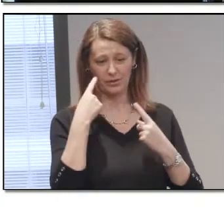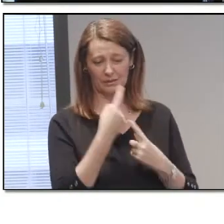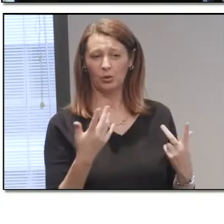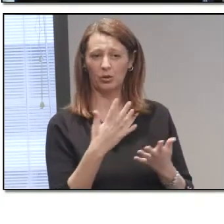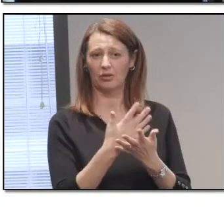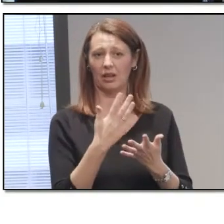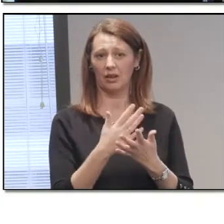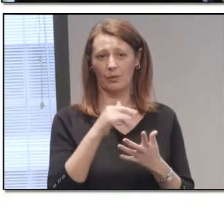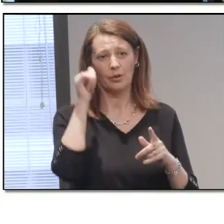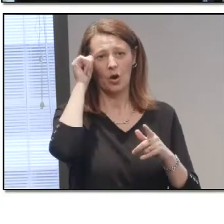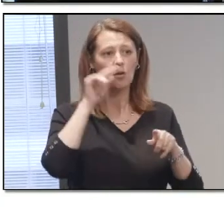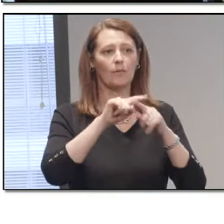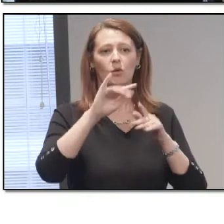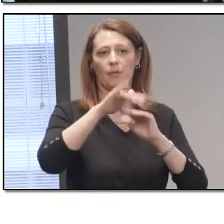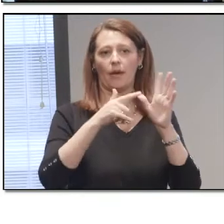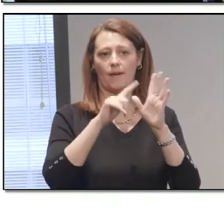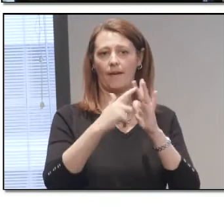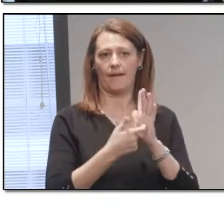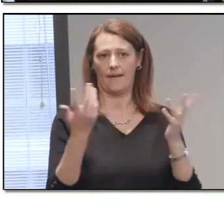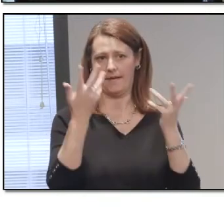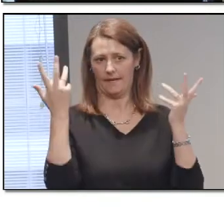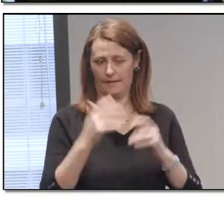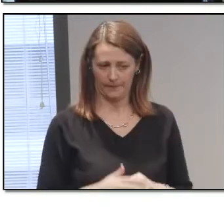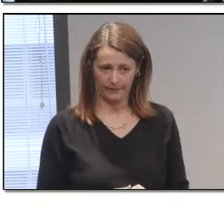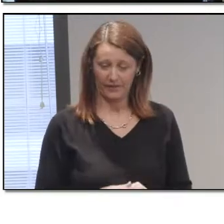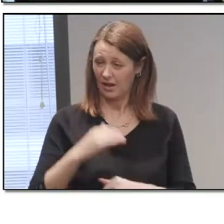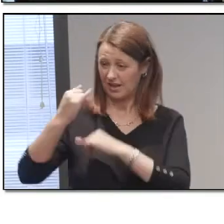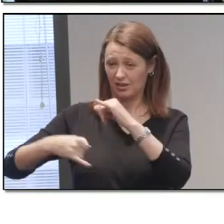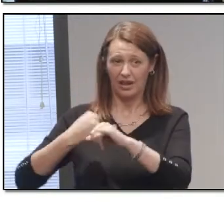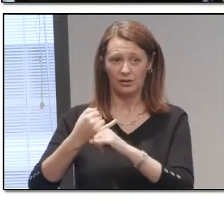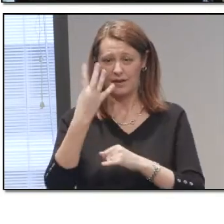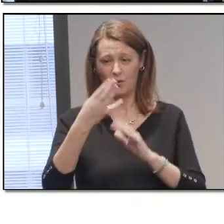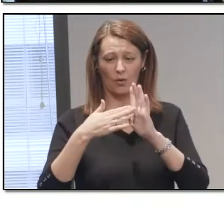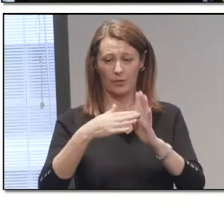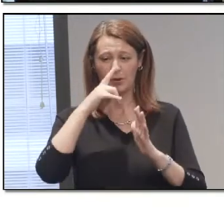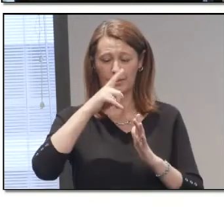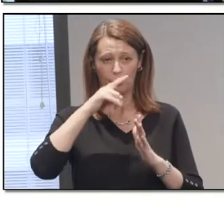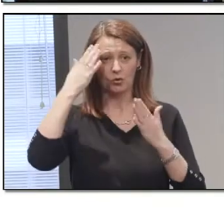about air and we know internationally that four million people die prematurely each year